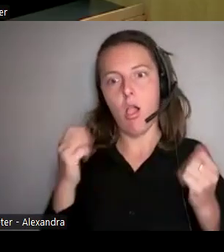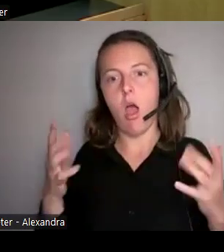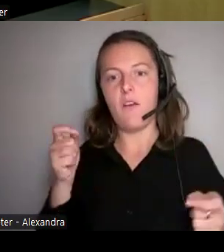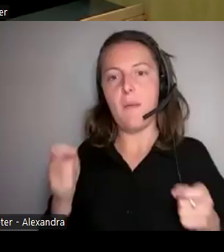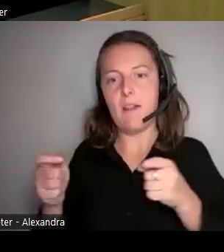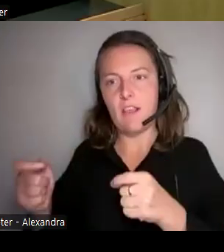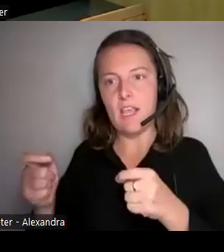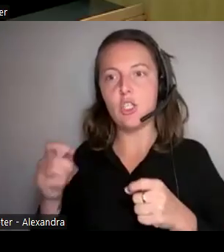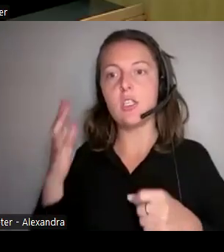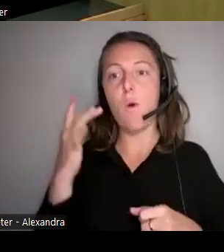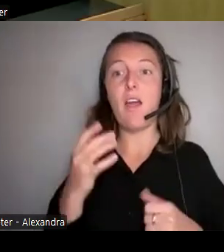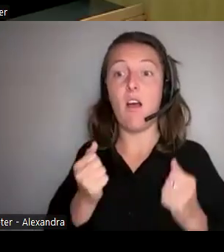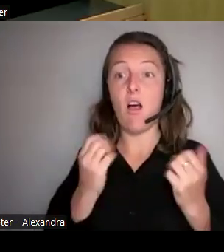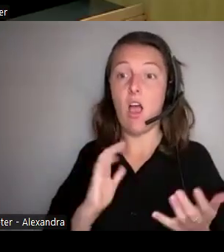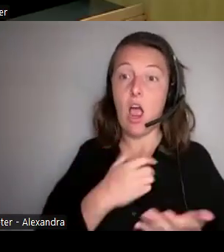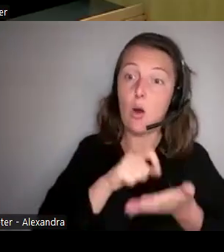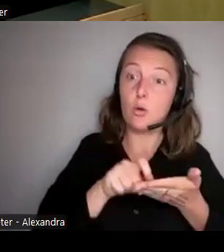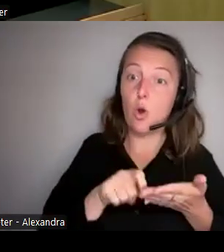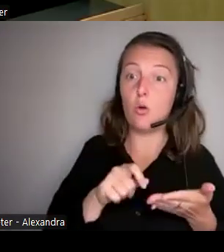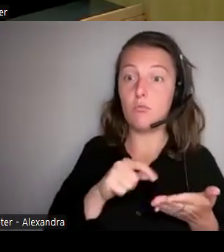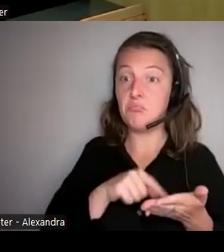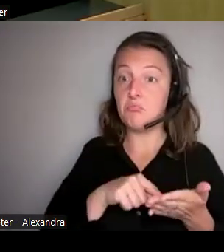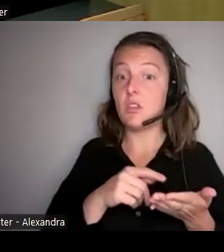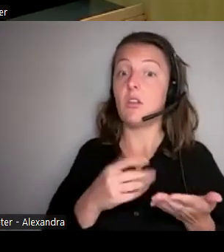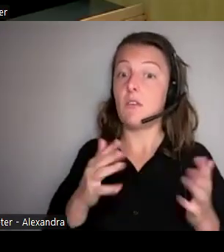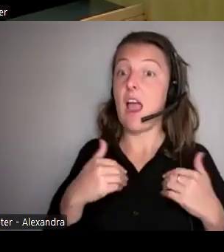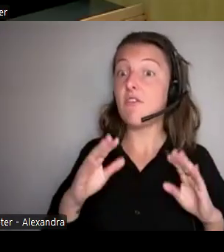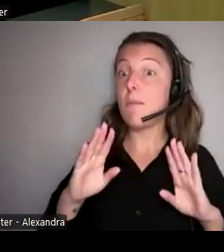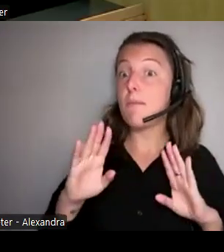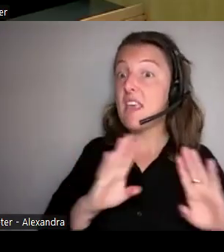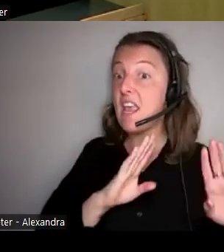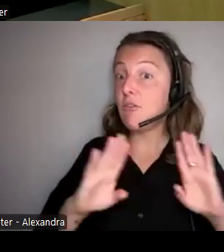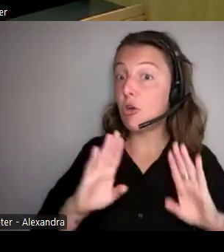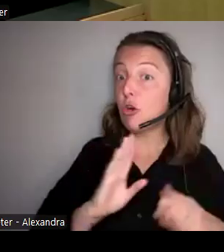a lot of what we wrote in there is um are there behavioral interventions that could be tried on